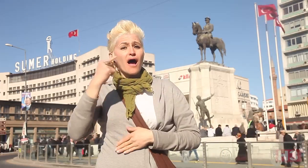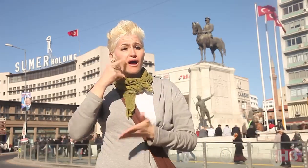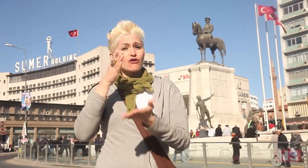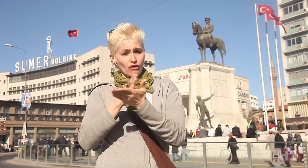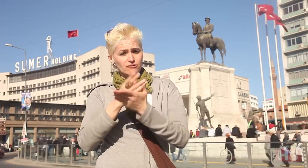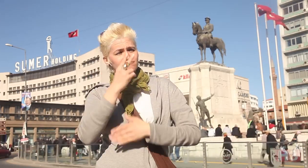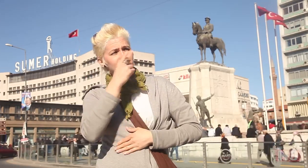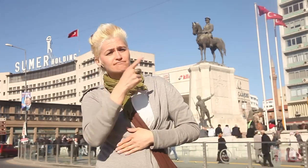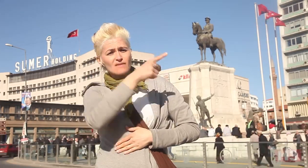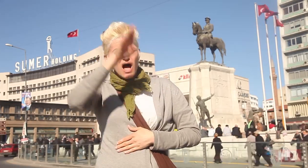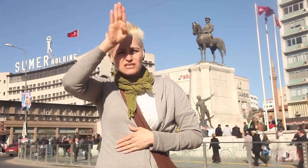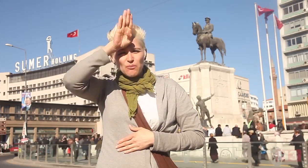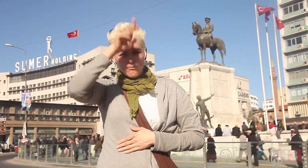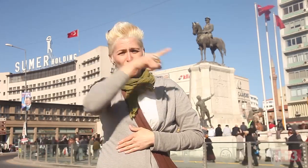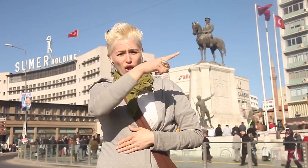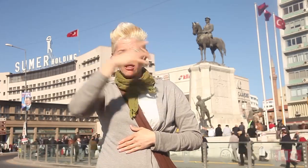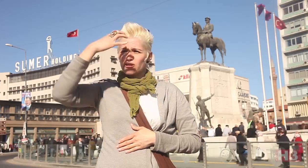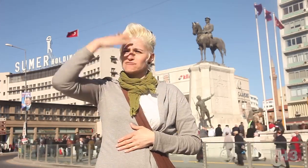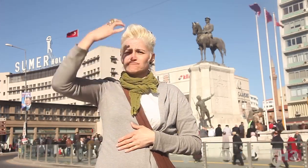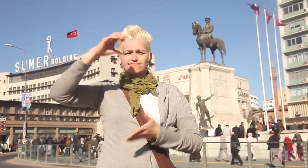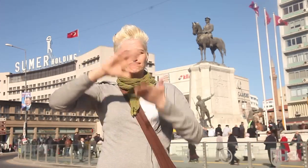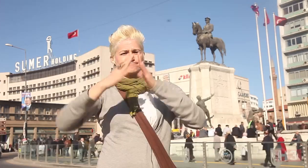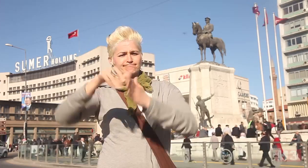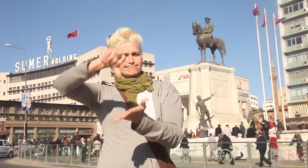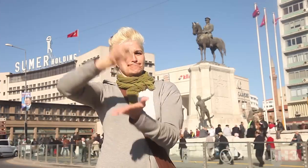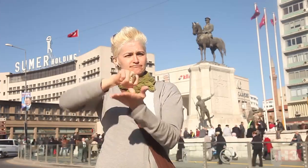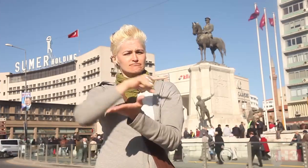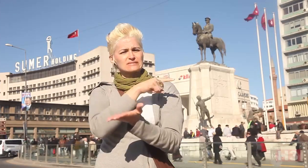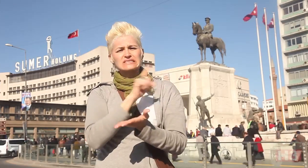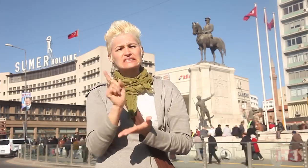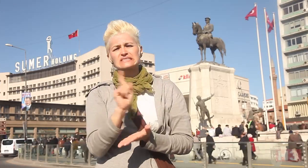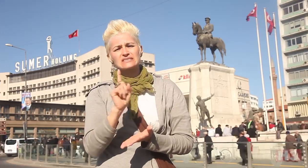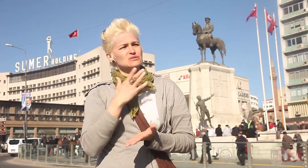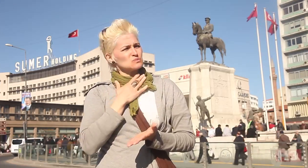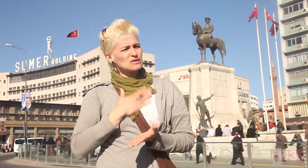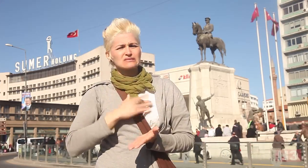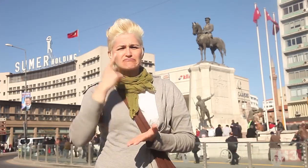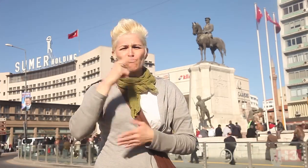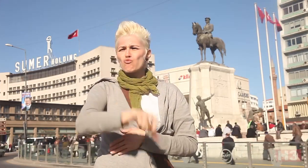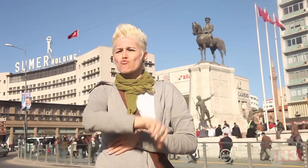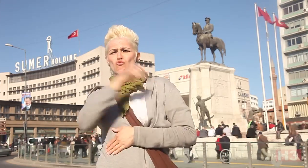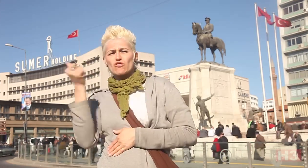Ataturk Istanbul saw that Istanbul that was capital of Turkey but he wanted a different site.